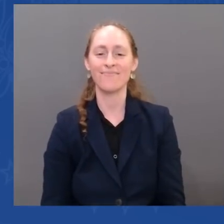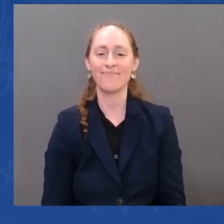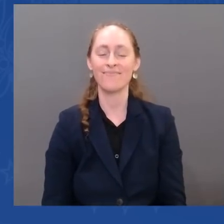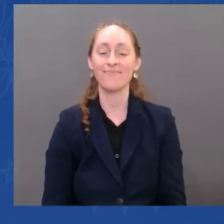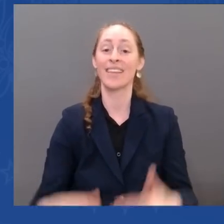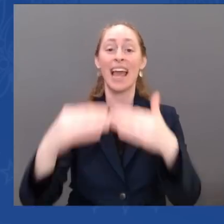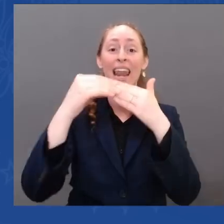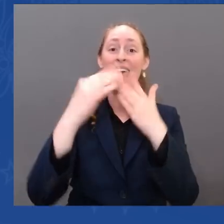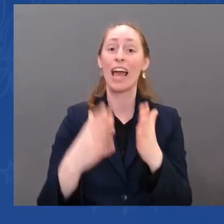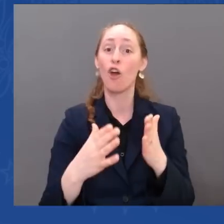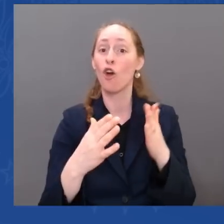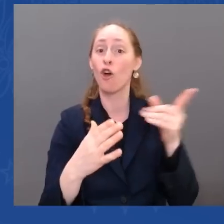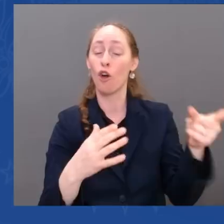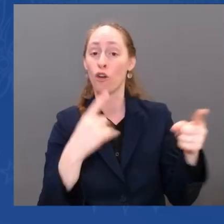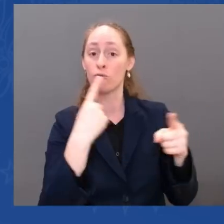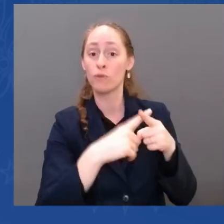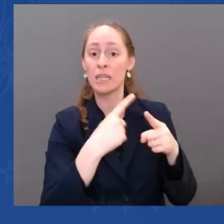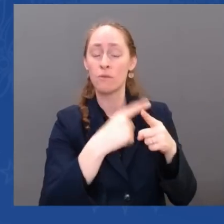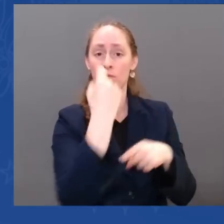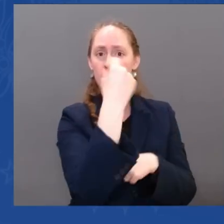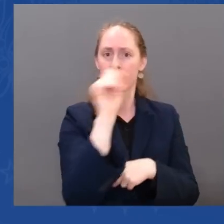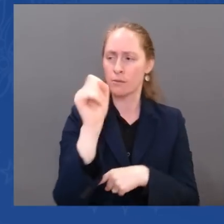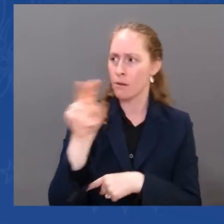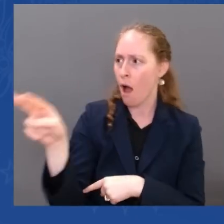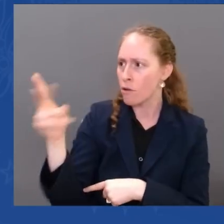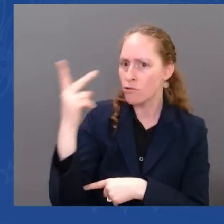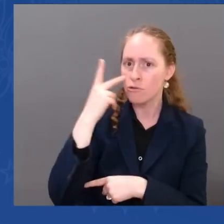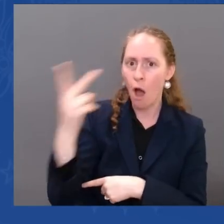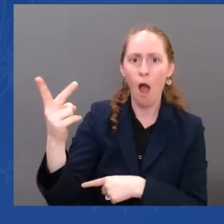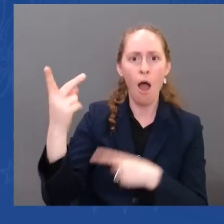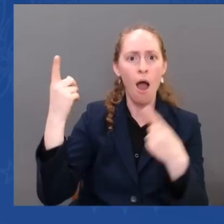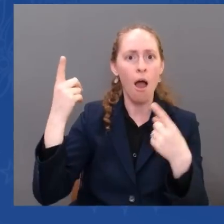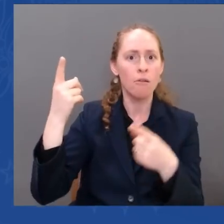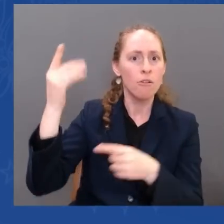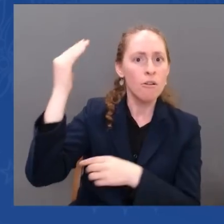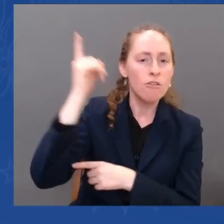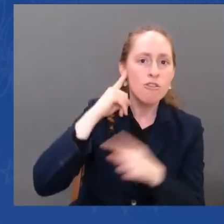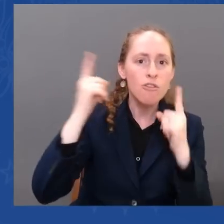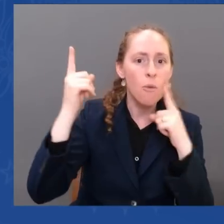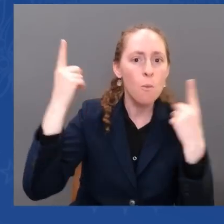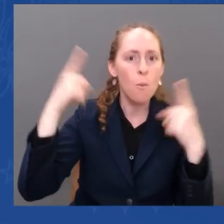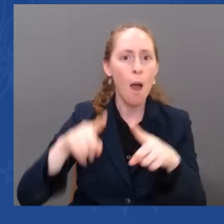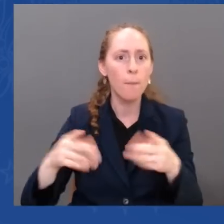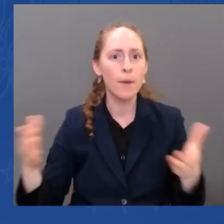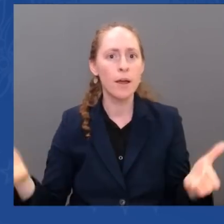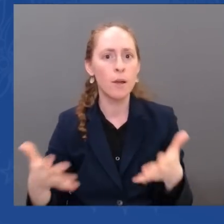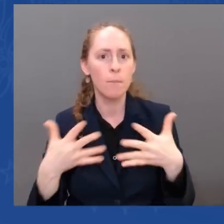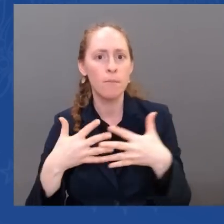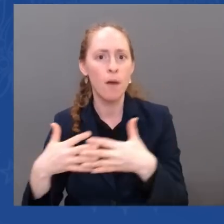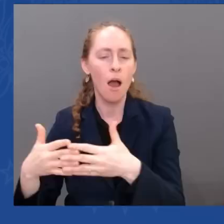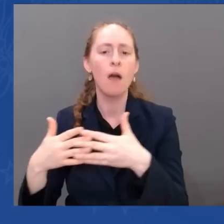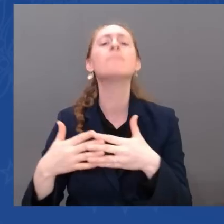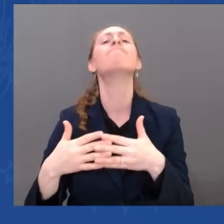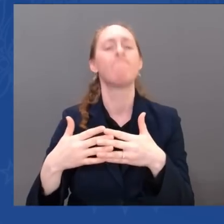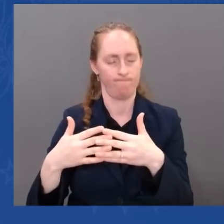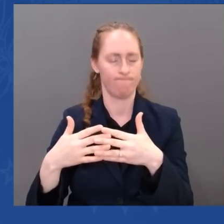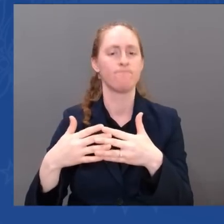Our ancestors did not just dream of freedom and self-determination; they fought for democracy, Mr. President --